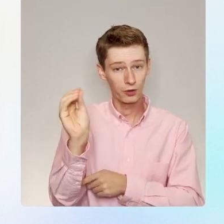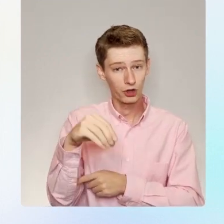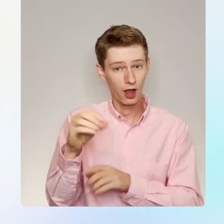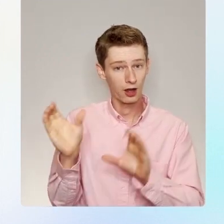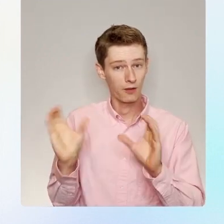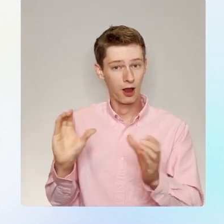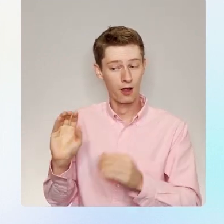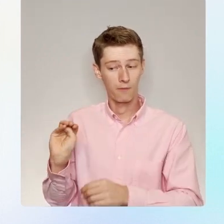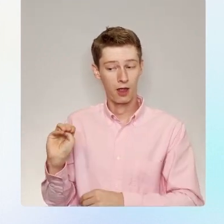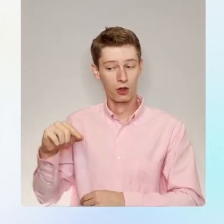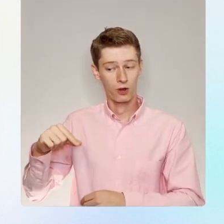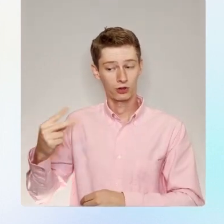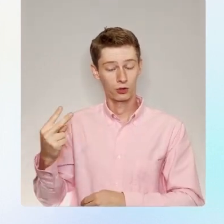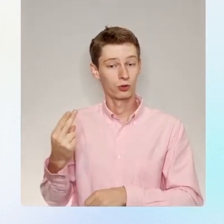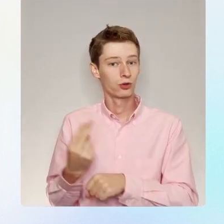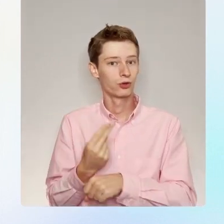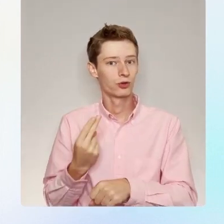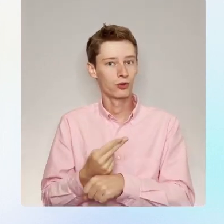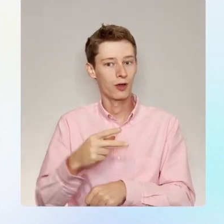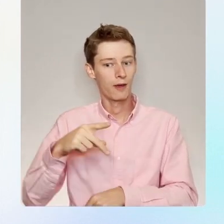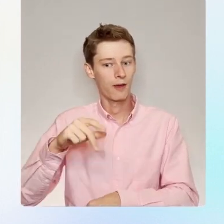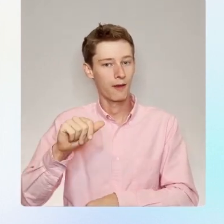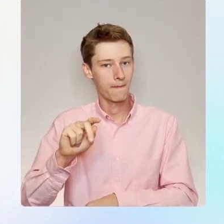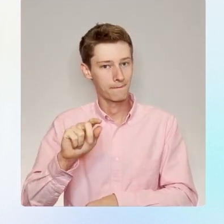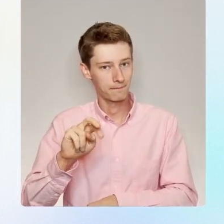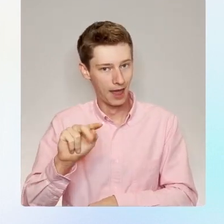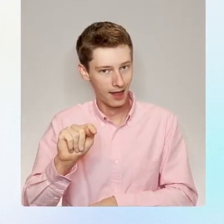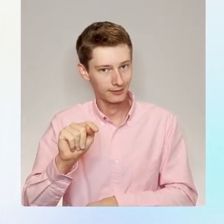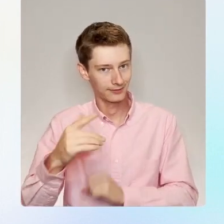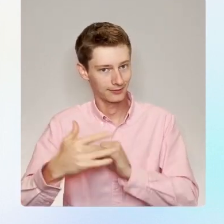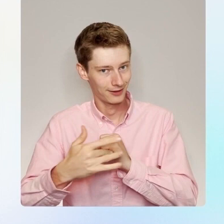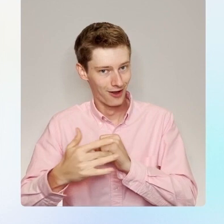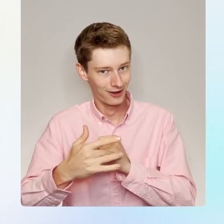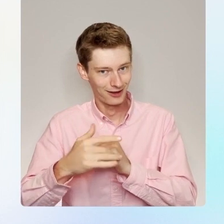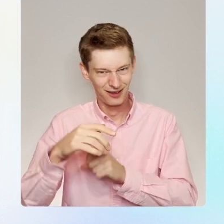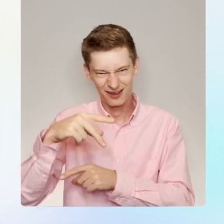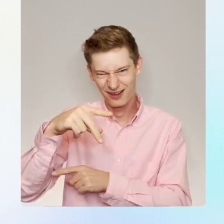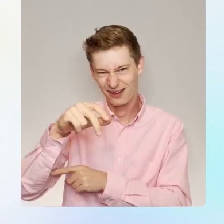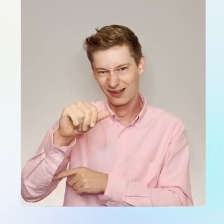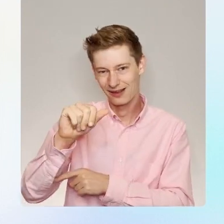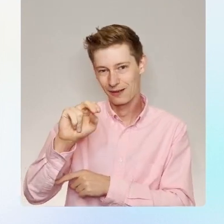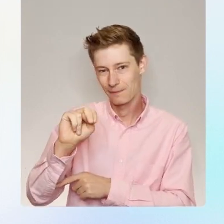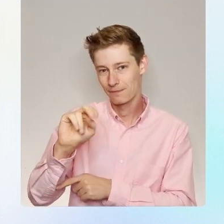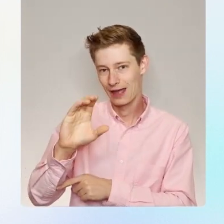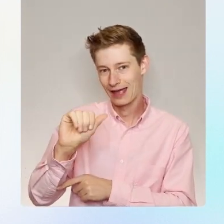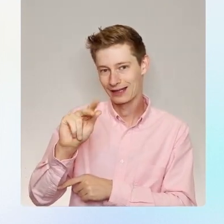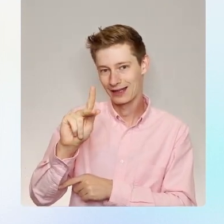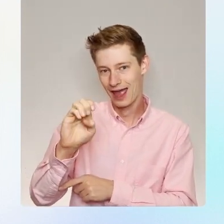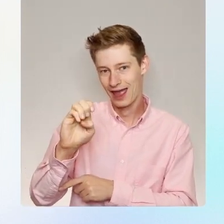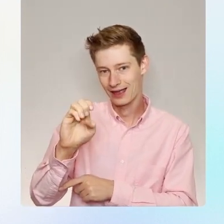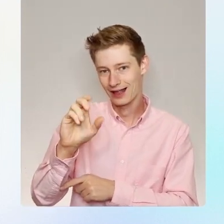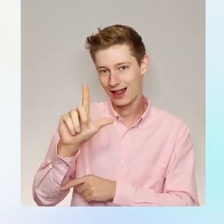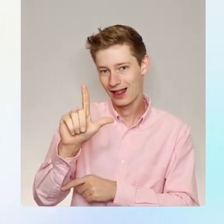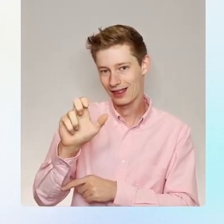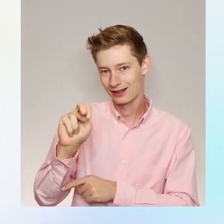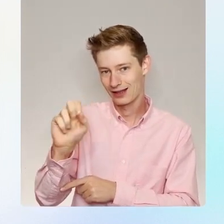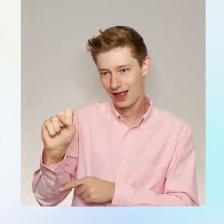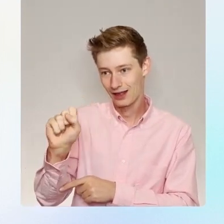using our innovative patented pancake lens and optics technology which works by folding light inside the optics module.